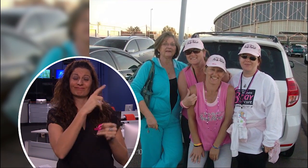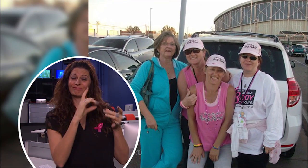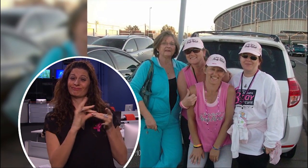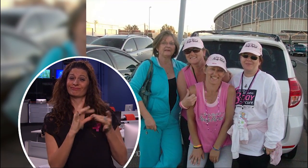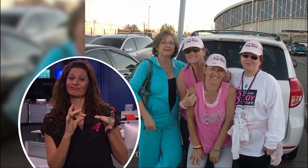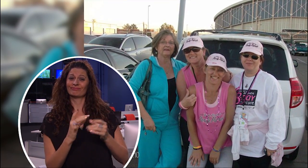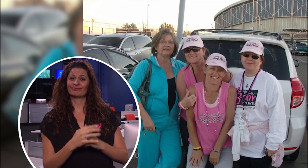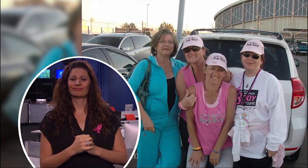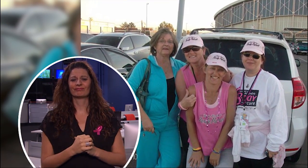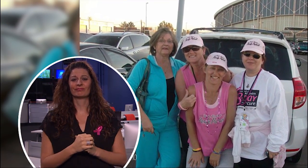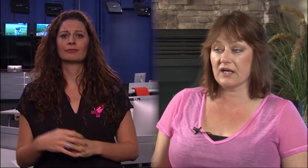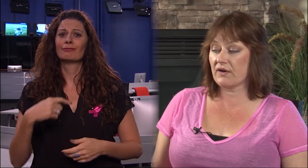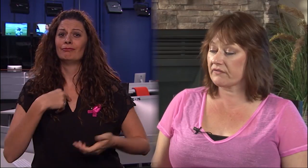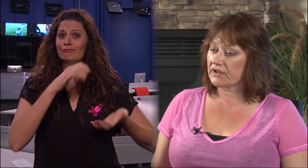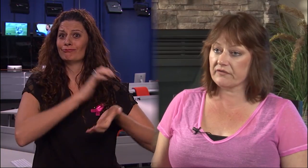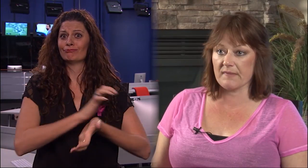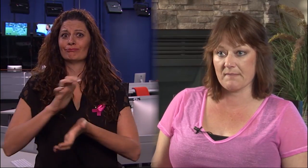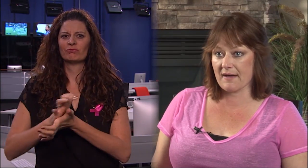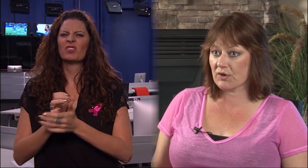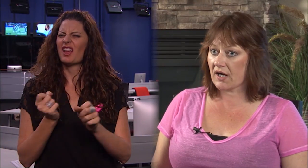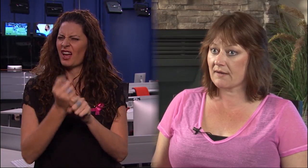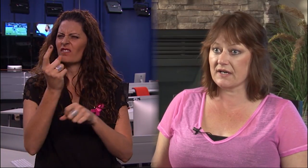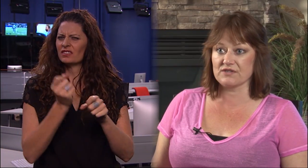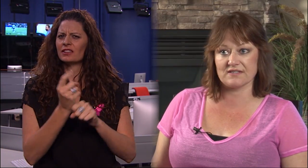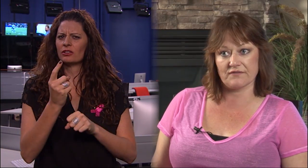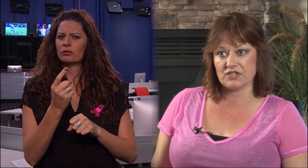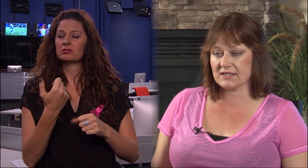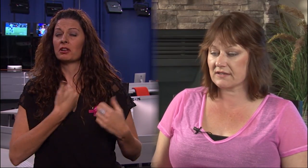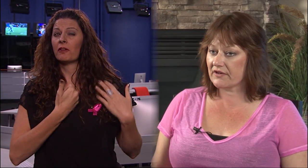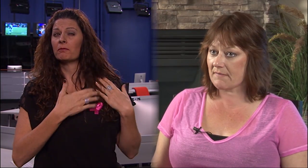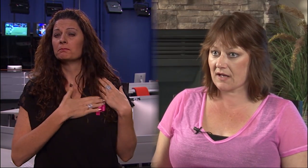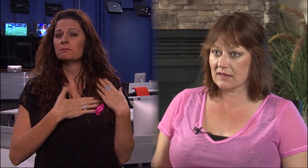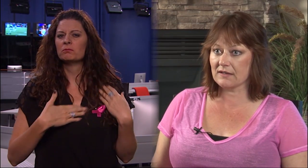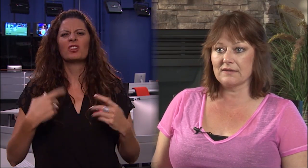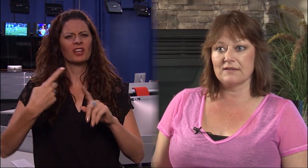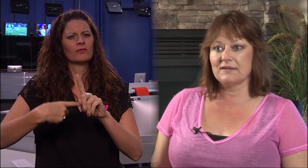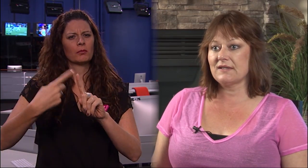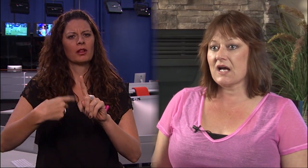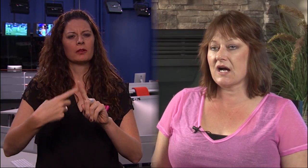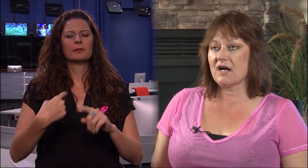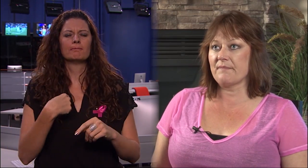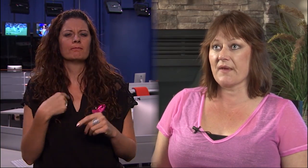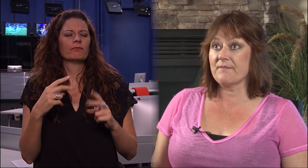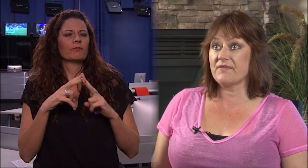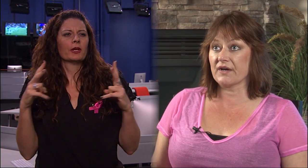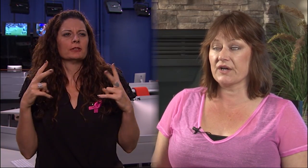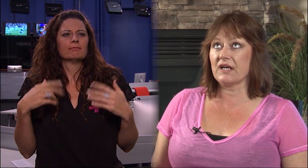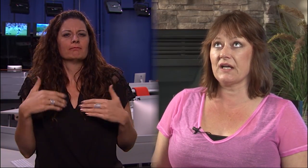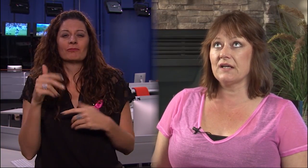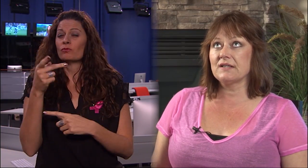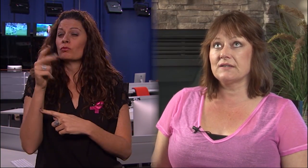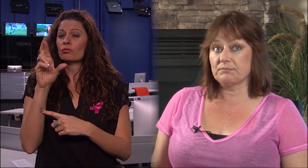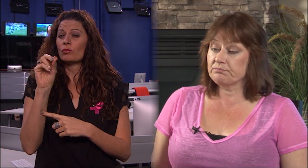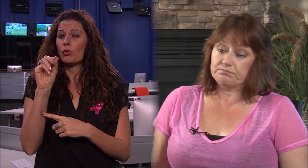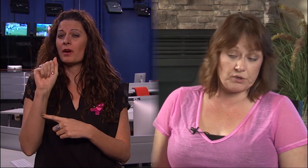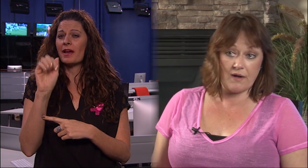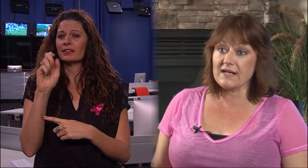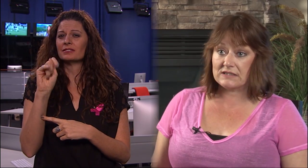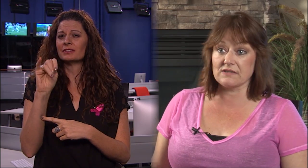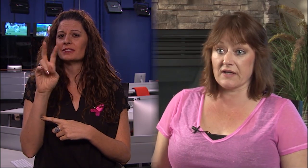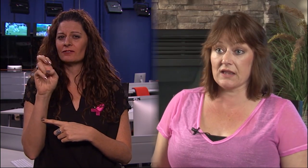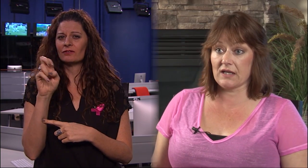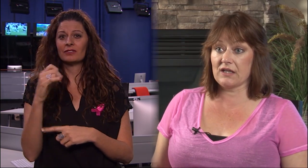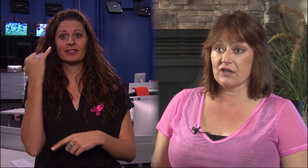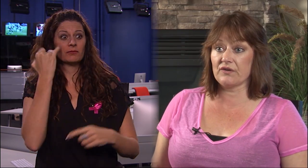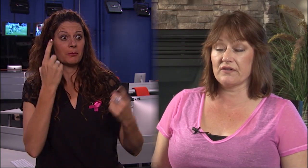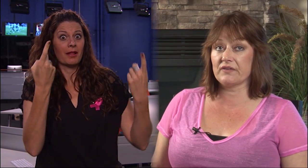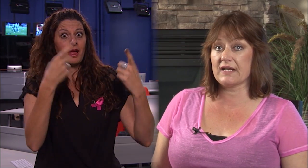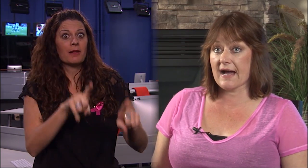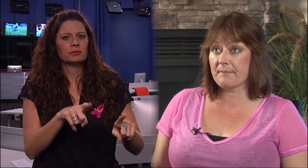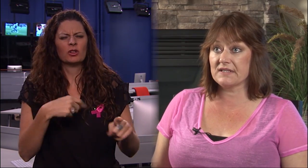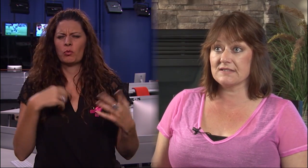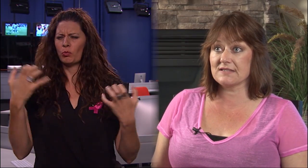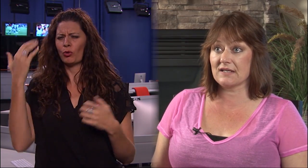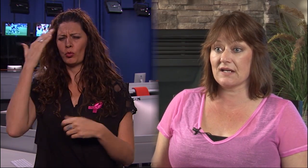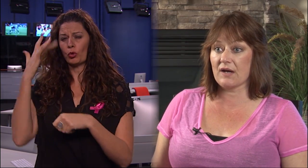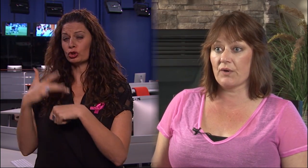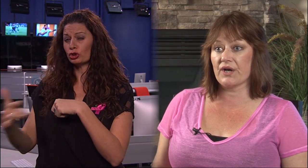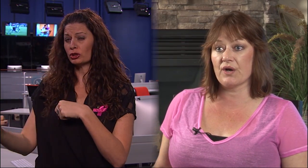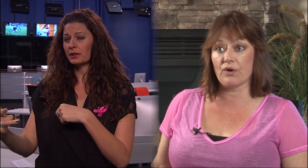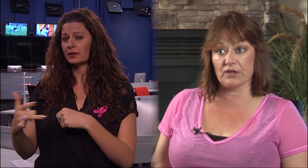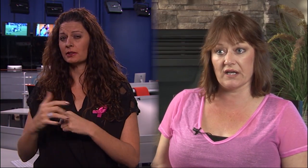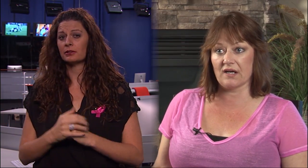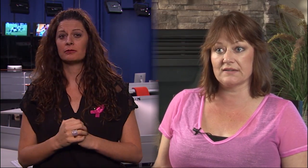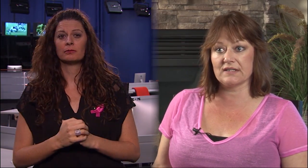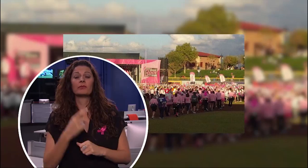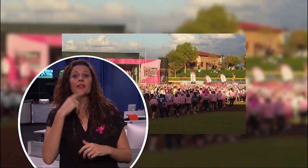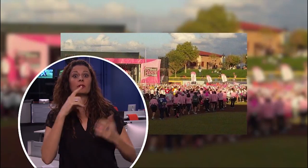Aimee: “I go every year for my mammogram, I do self checks every month. I’m very proactive.”